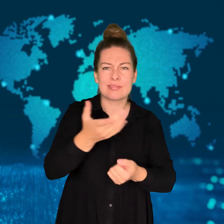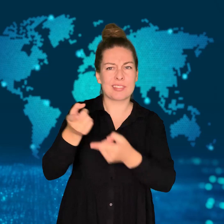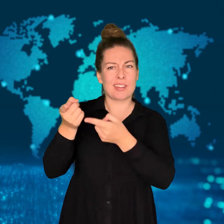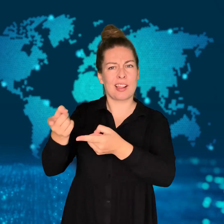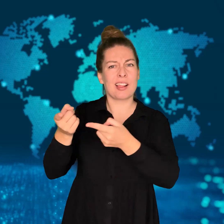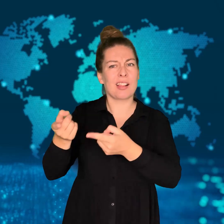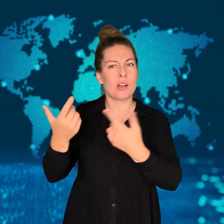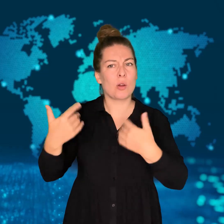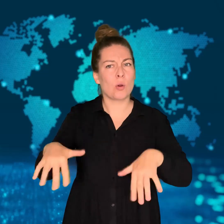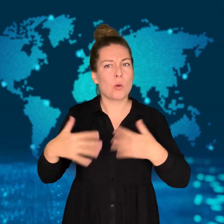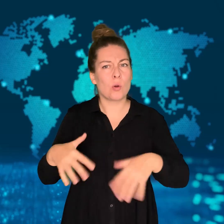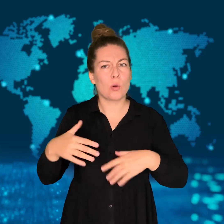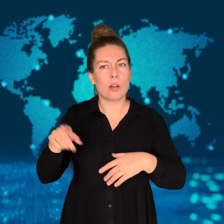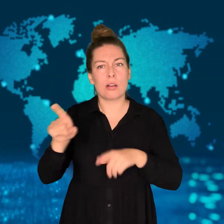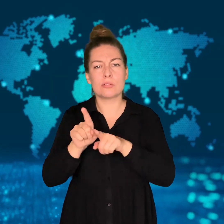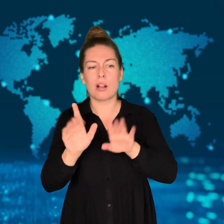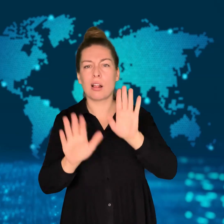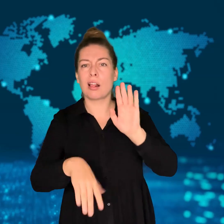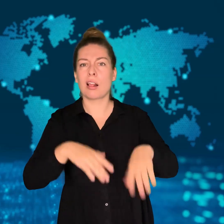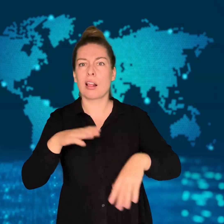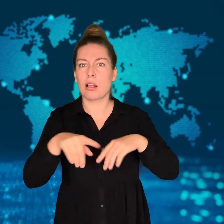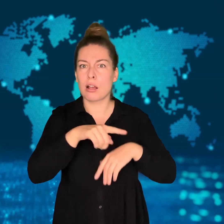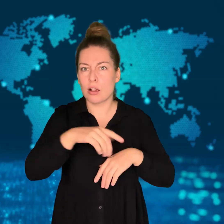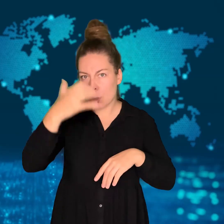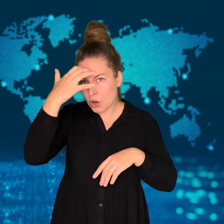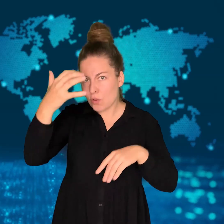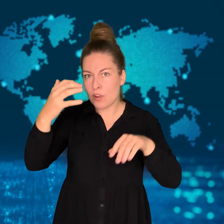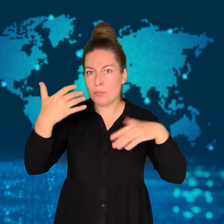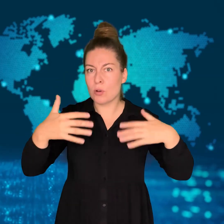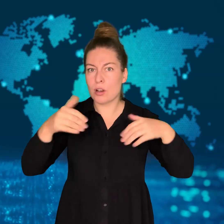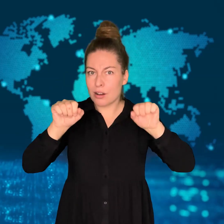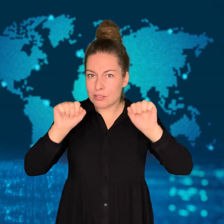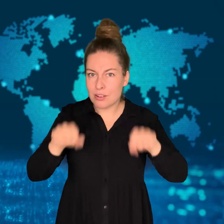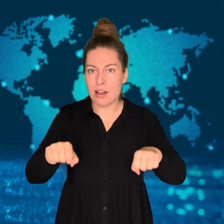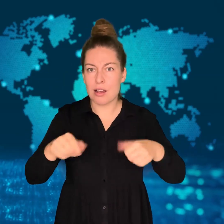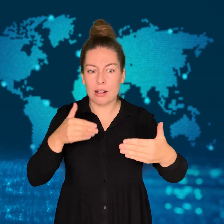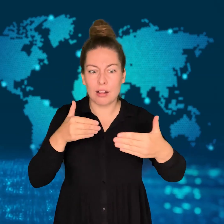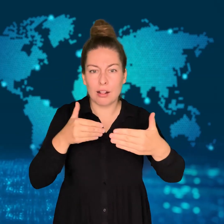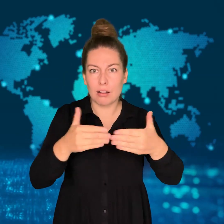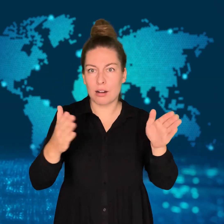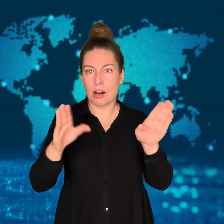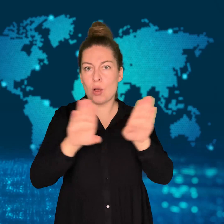letting the government come so close to closure.